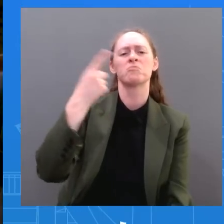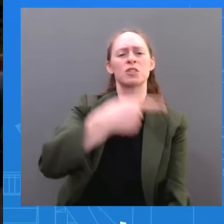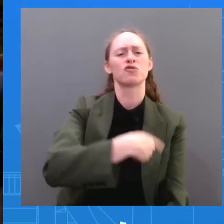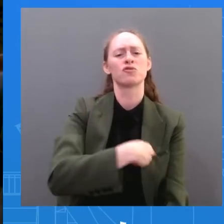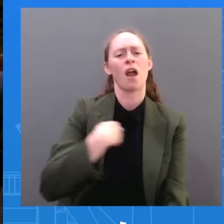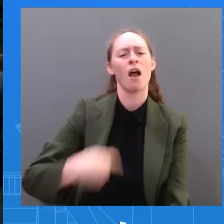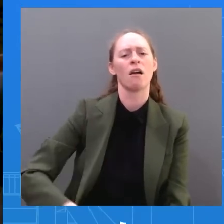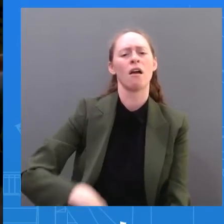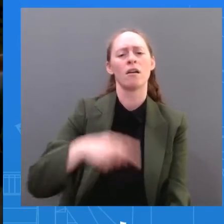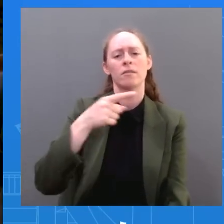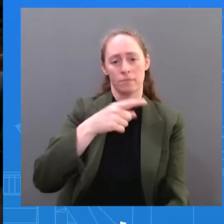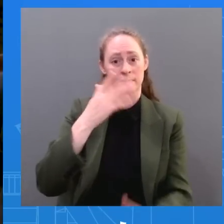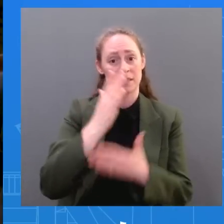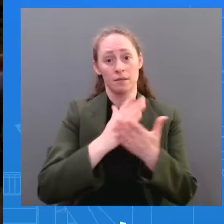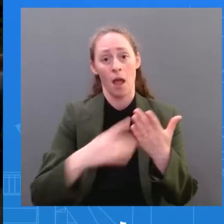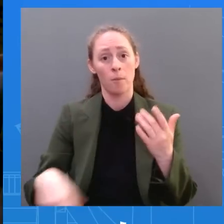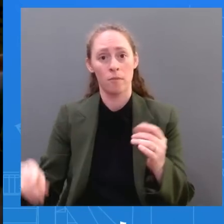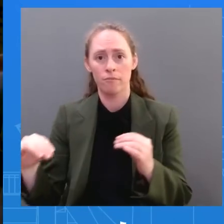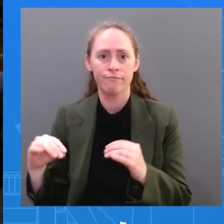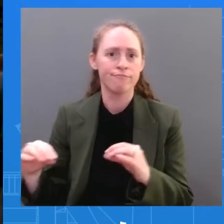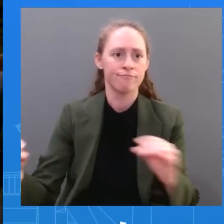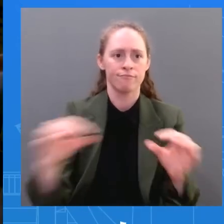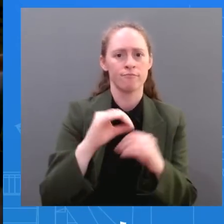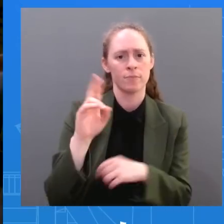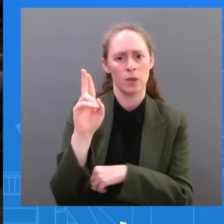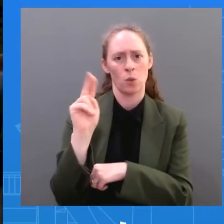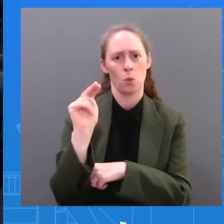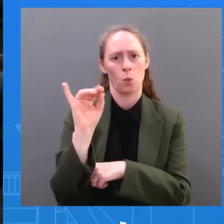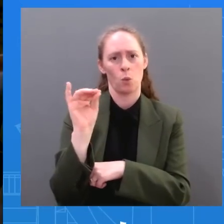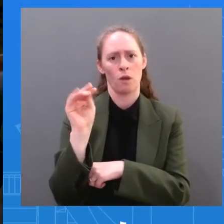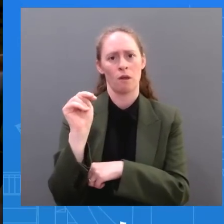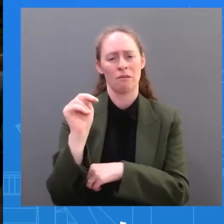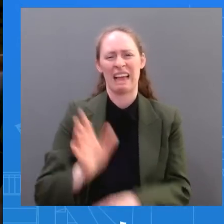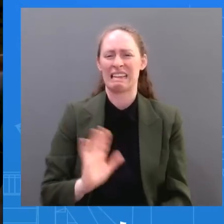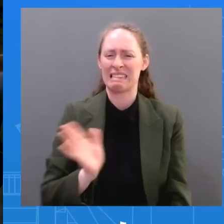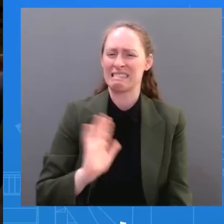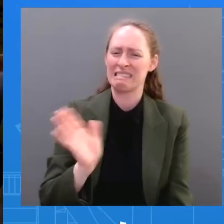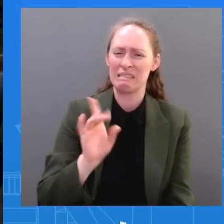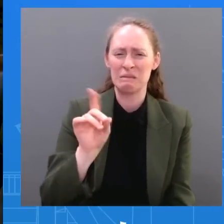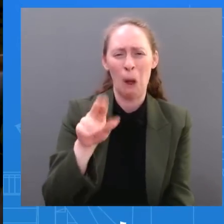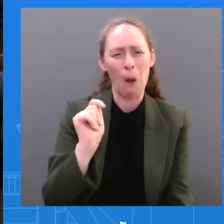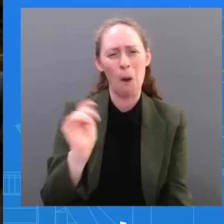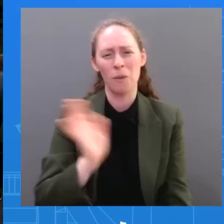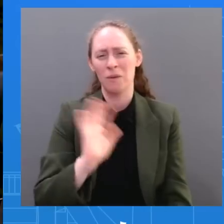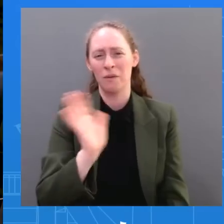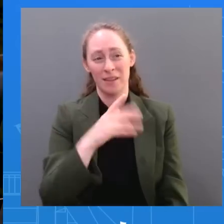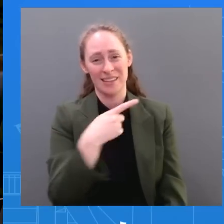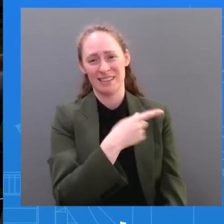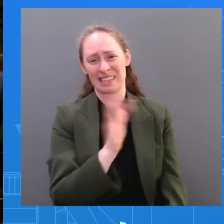The Democratic Senate candidate, Tim Ryan, has also said this would be a major mistake to use those tariffs. So how is the President